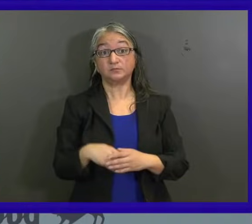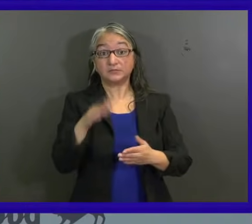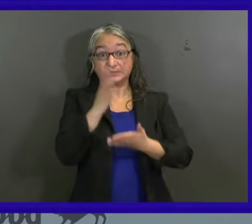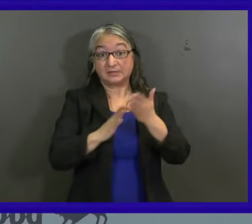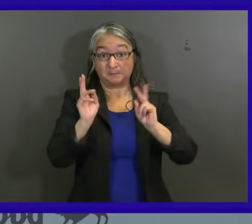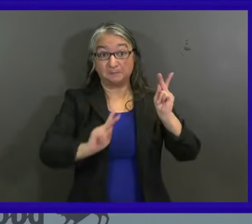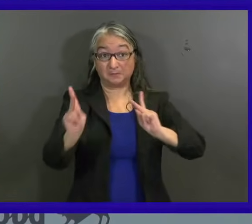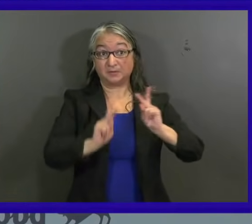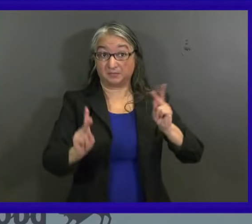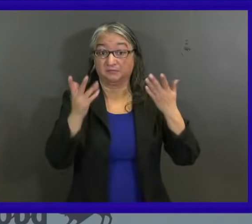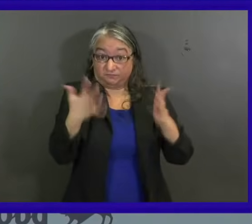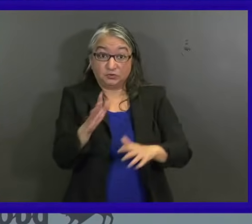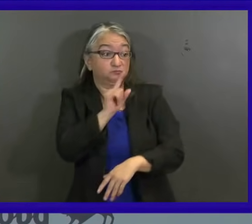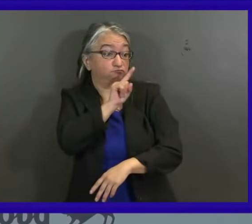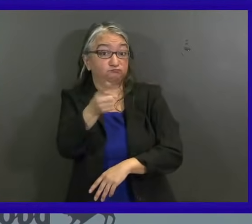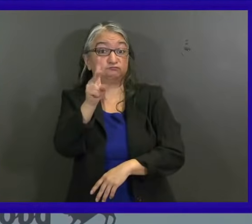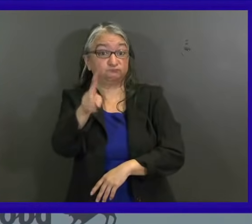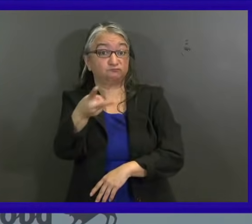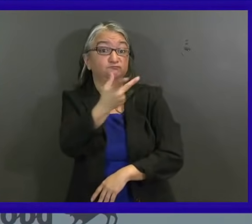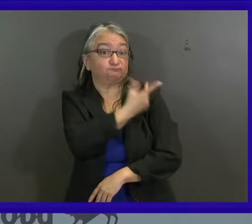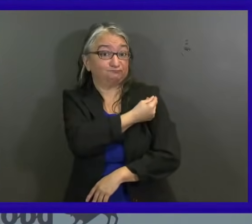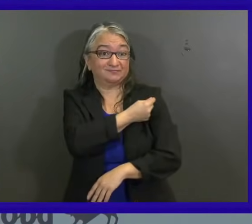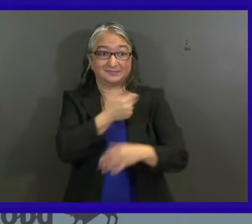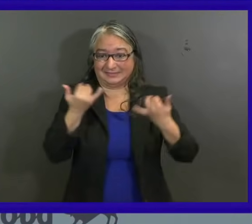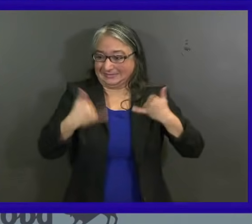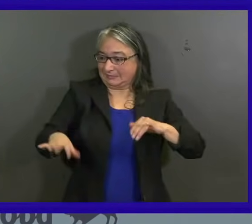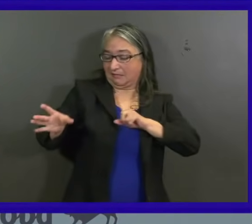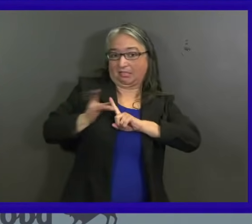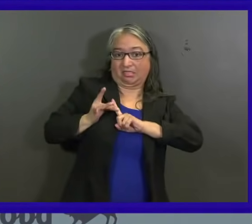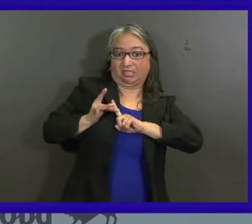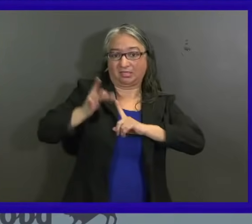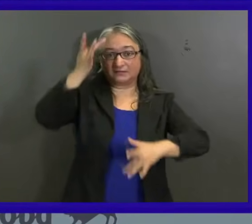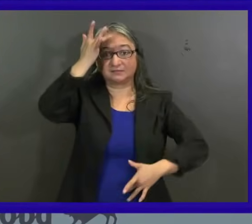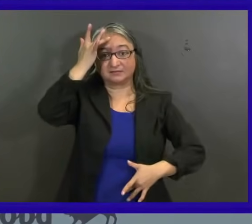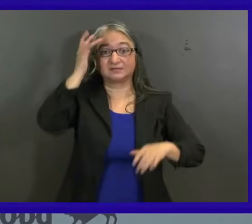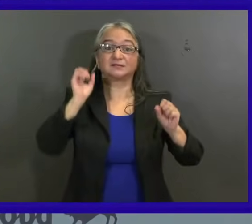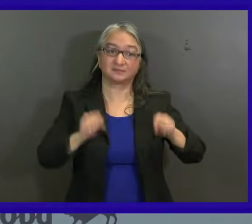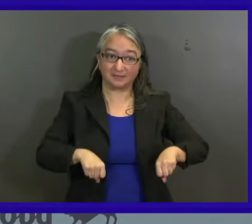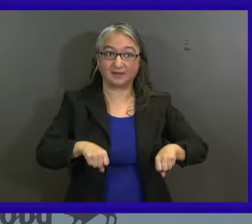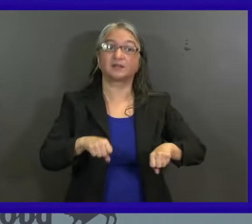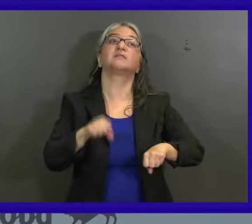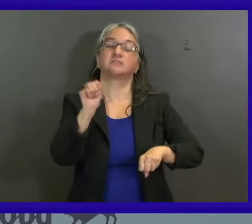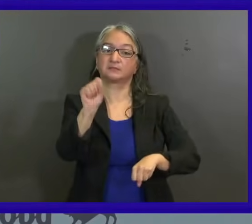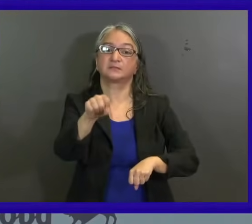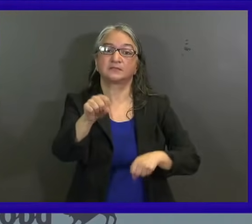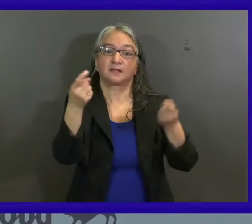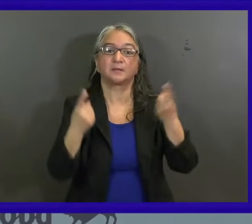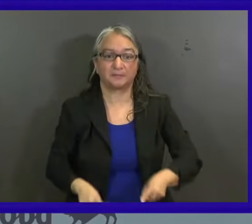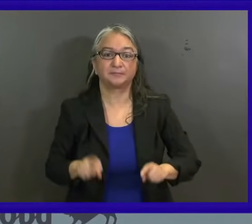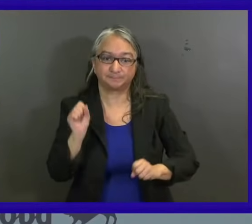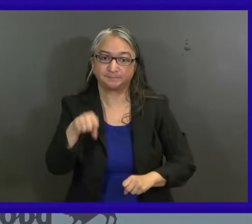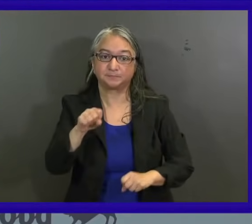the vaccine is very effective it's very safe so if you look at the risk of becoming a case